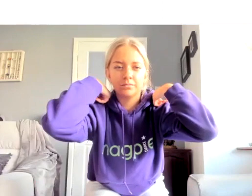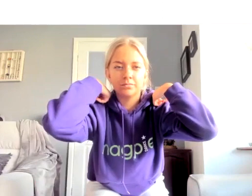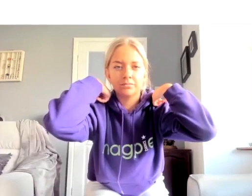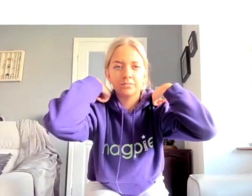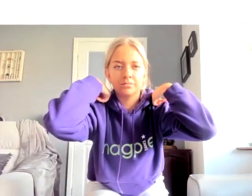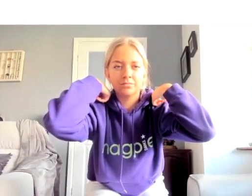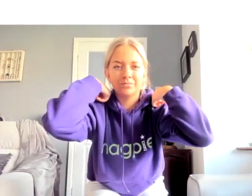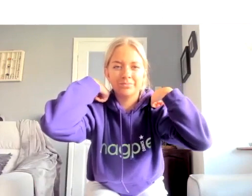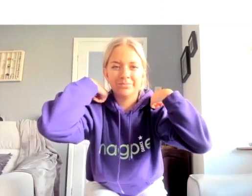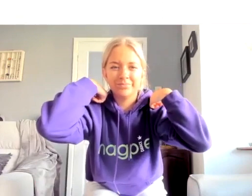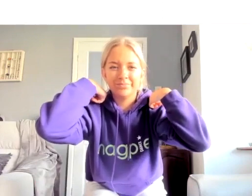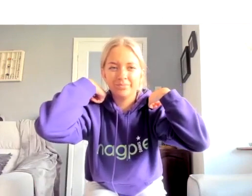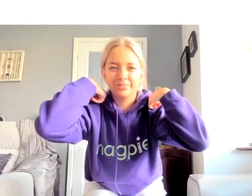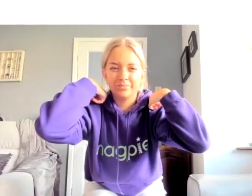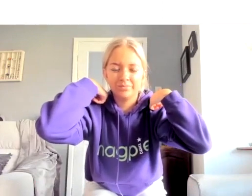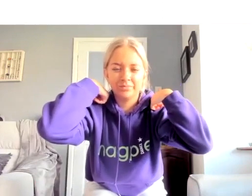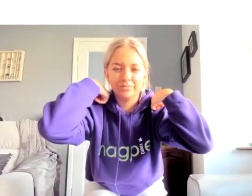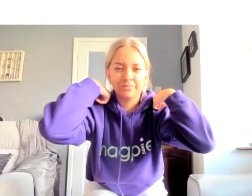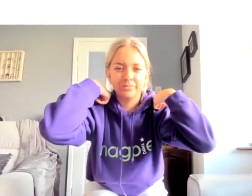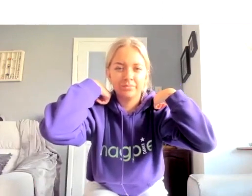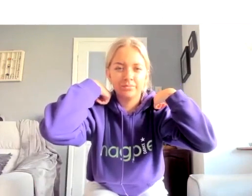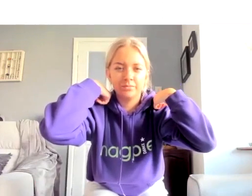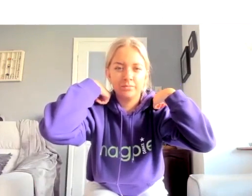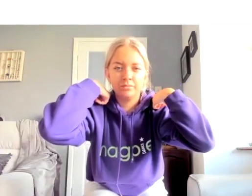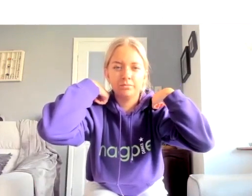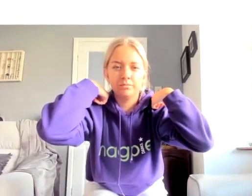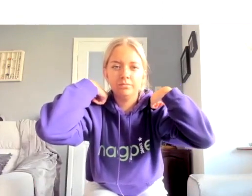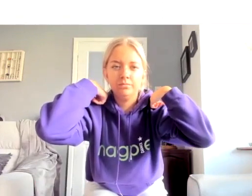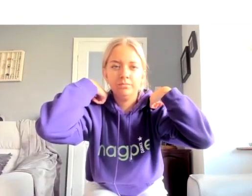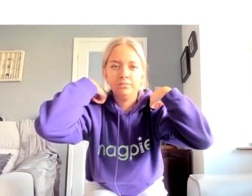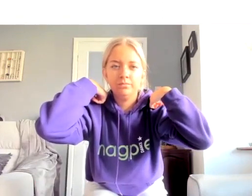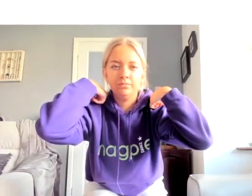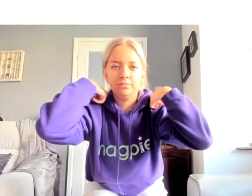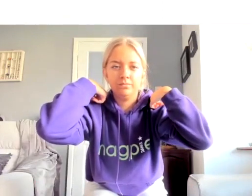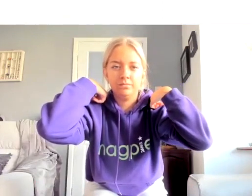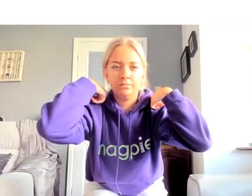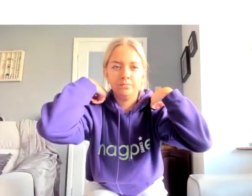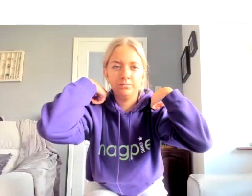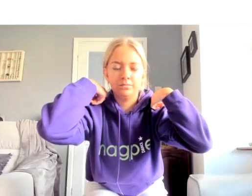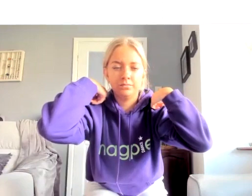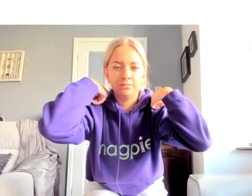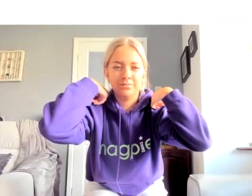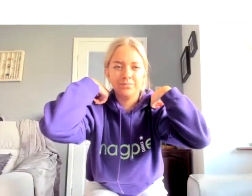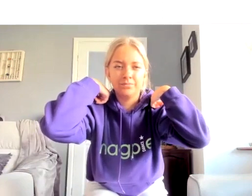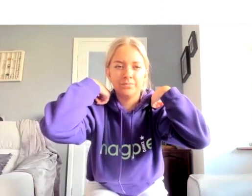brilliant and this is quite a strong shape i'm gonna really think about the strengths and quite